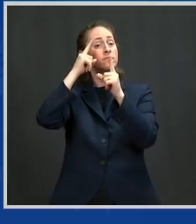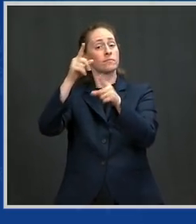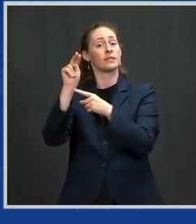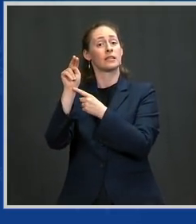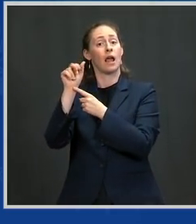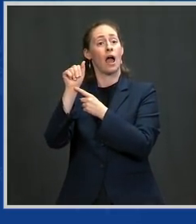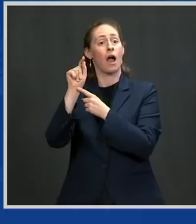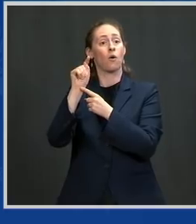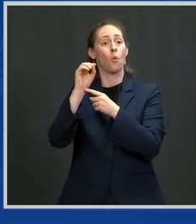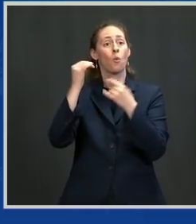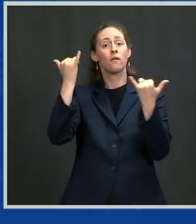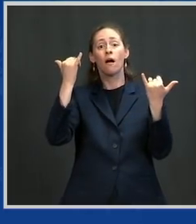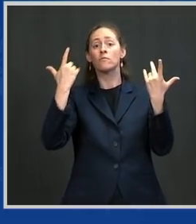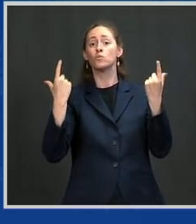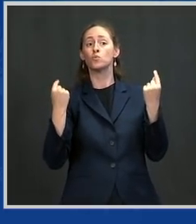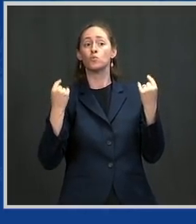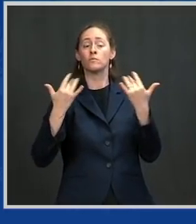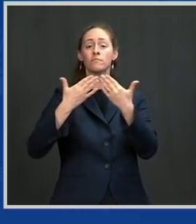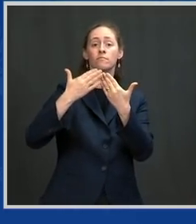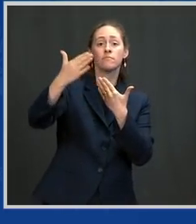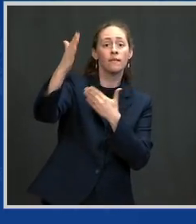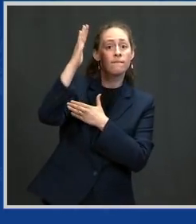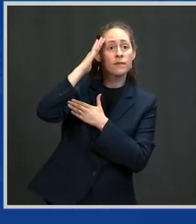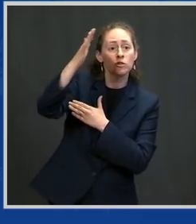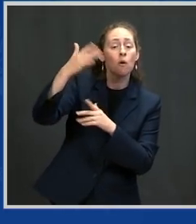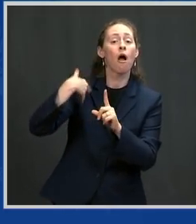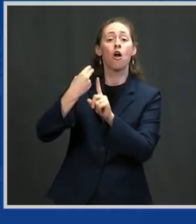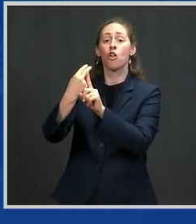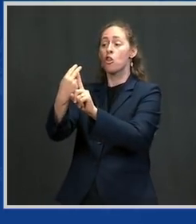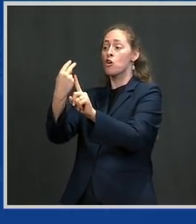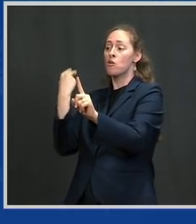not yesterday -- the NATO 2030 agenda --